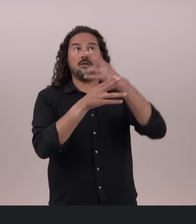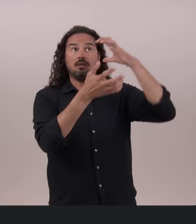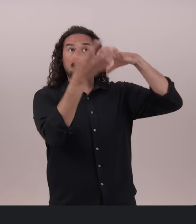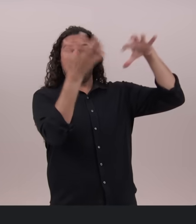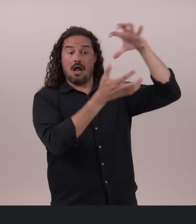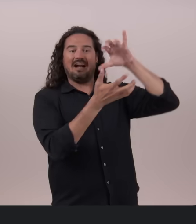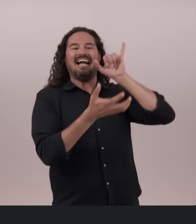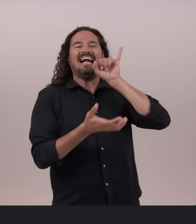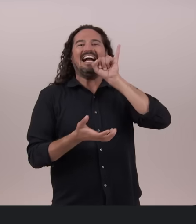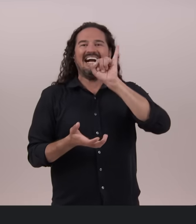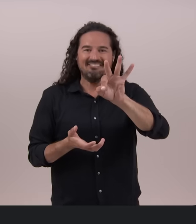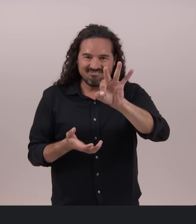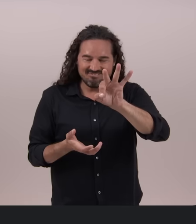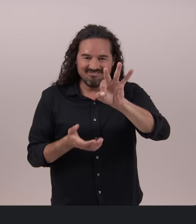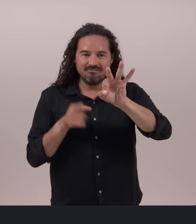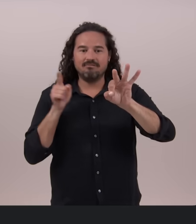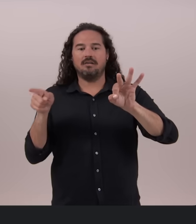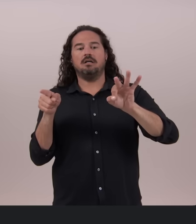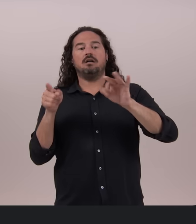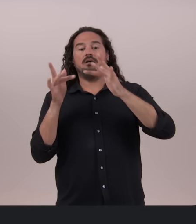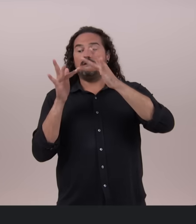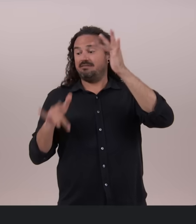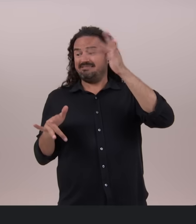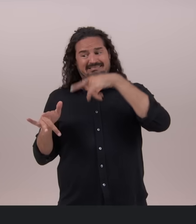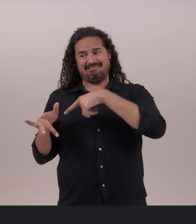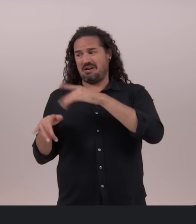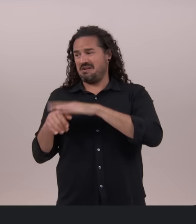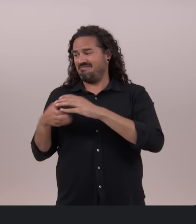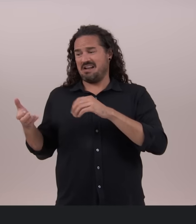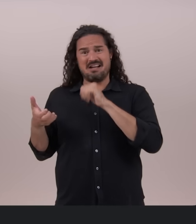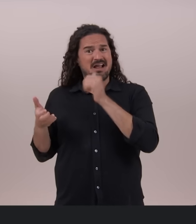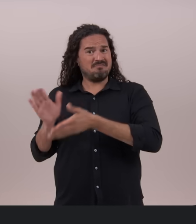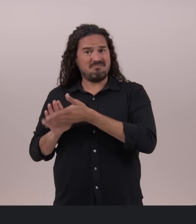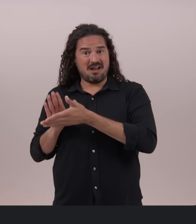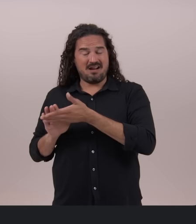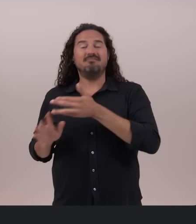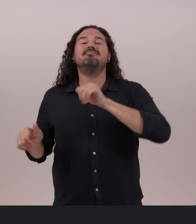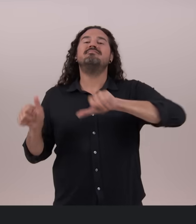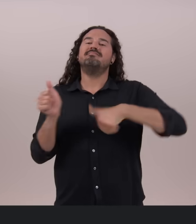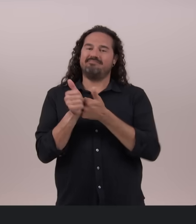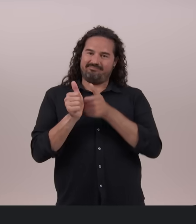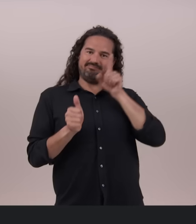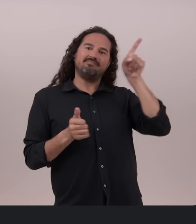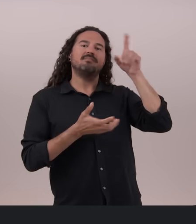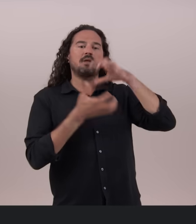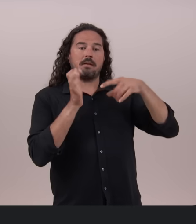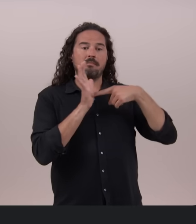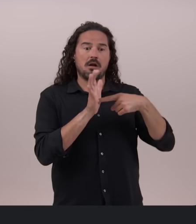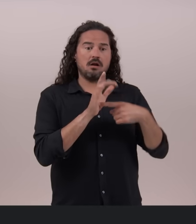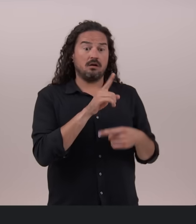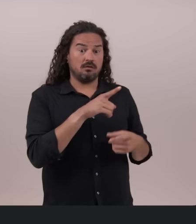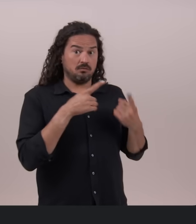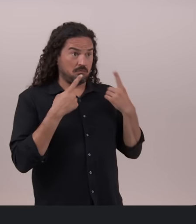as a fallback when an on-device model isn't available. But did it actually work? That's a good question.